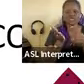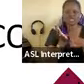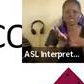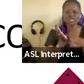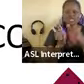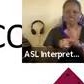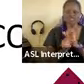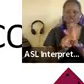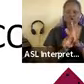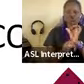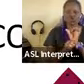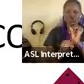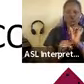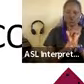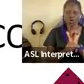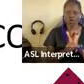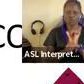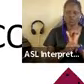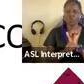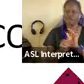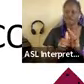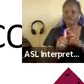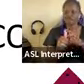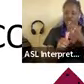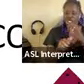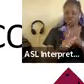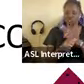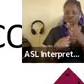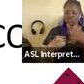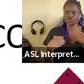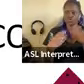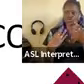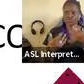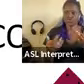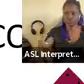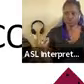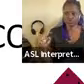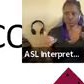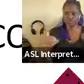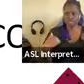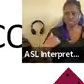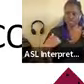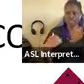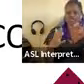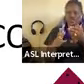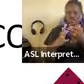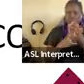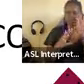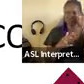The first is to use the resources that we still have available to us through the federal government and state to expand